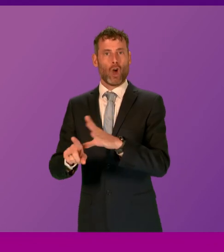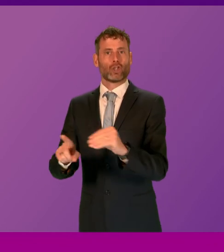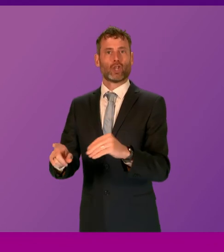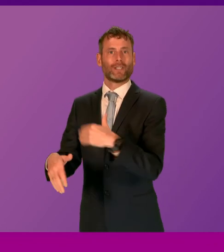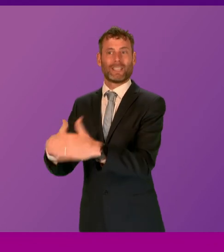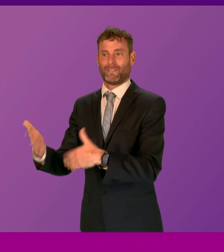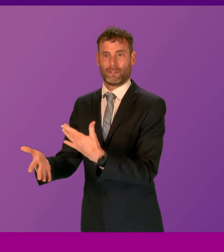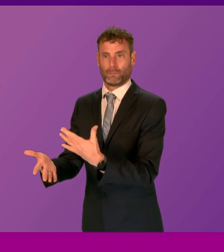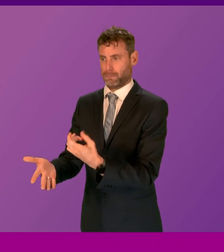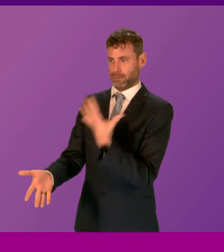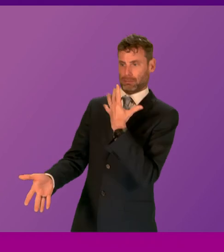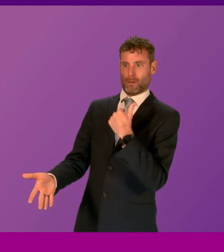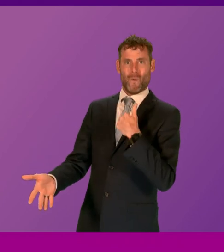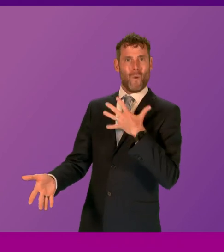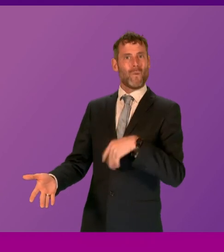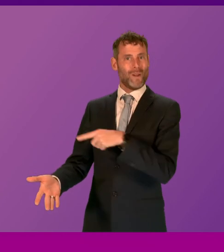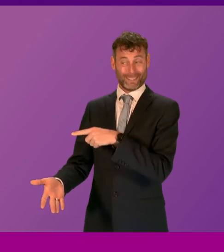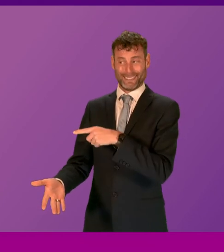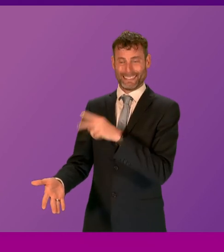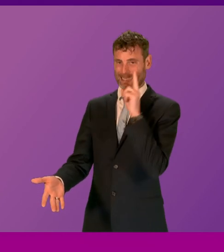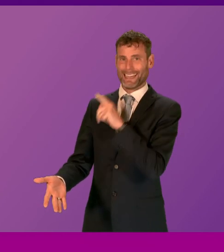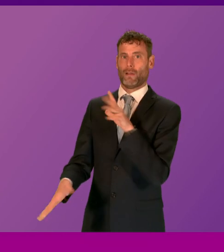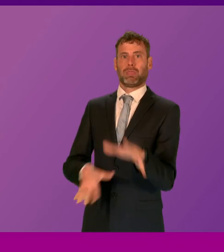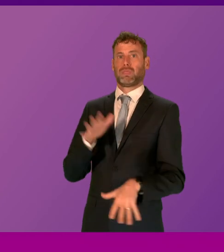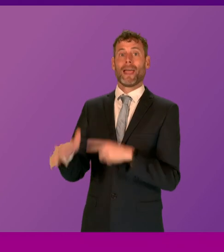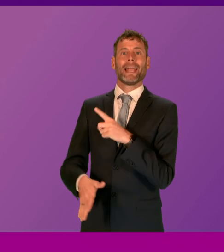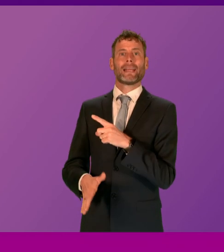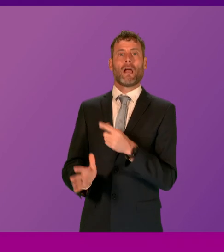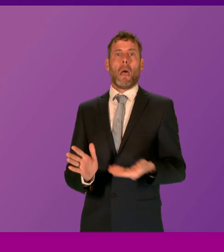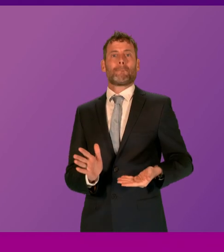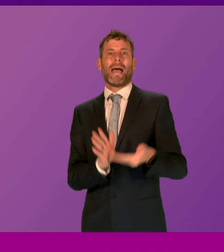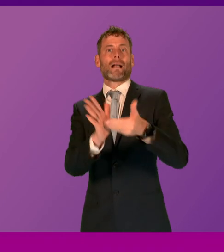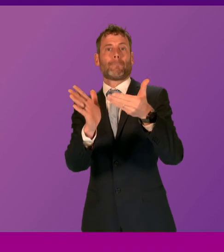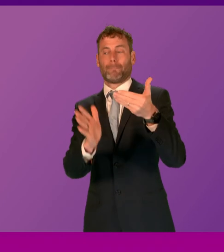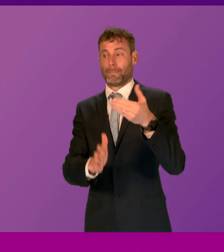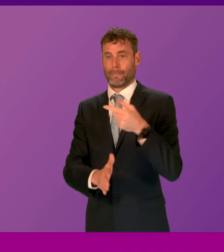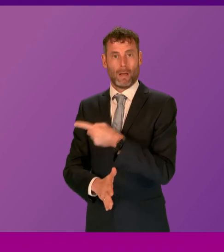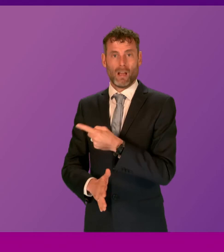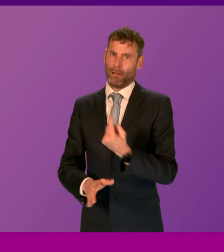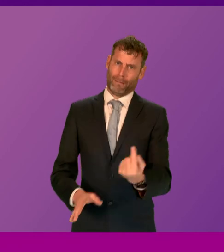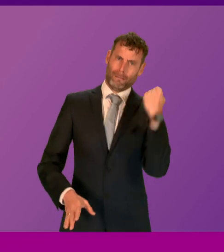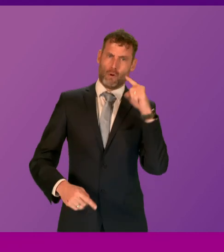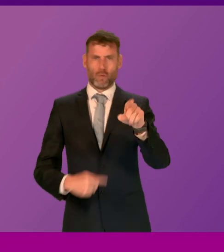to simply make up what has been said or not said.